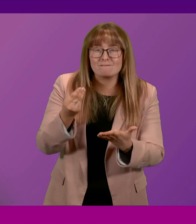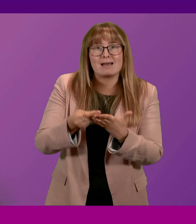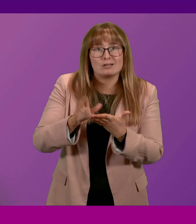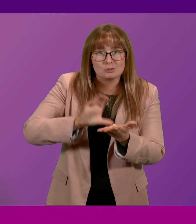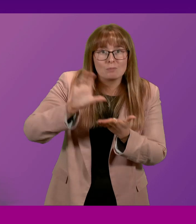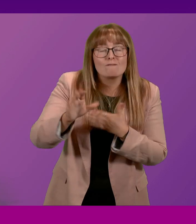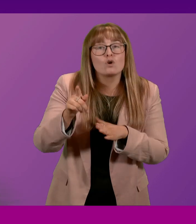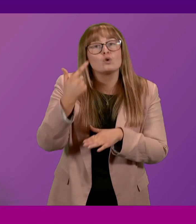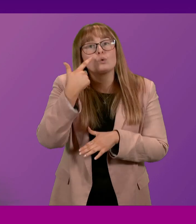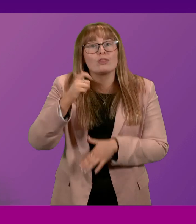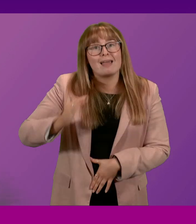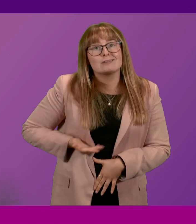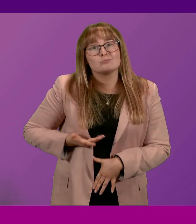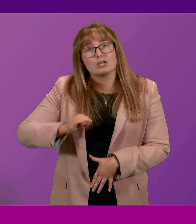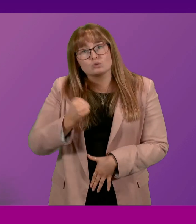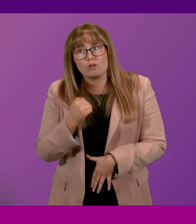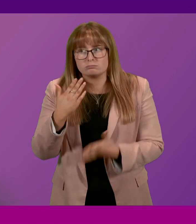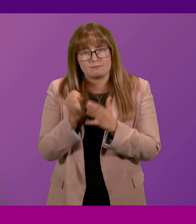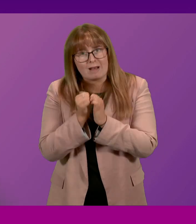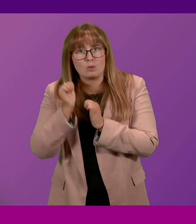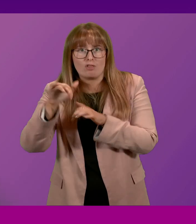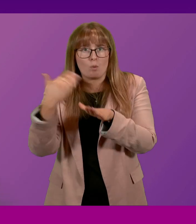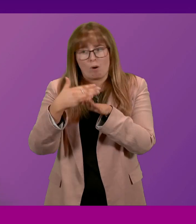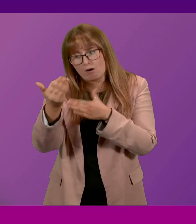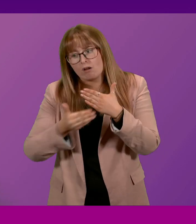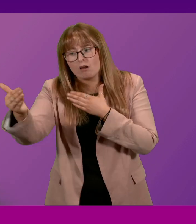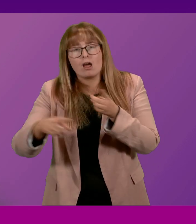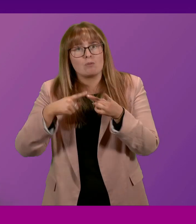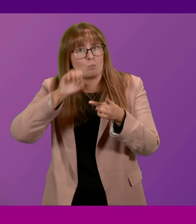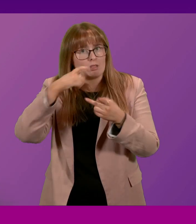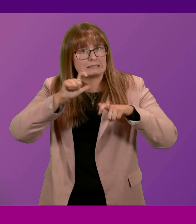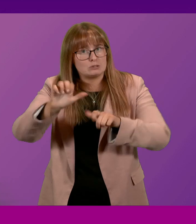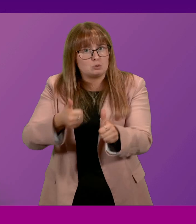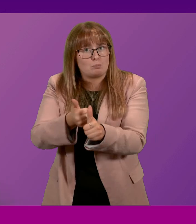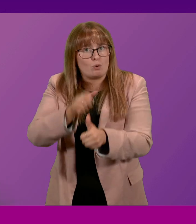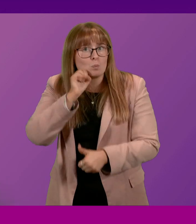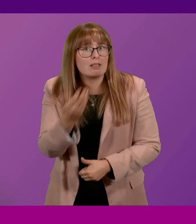Enterprise Scotland. We value the work that it is doing and will continue to support it.